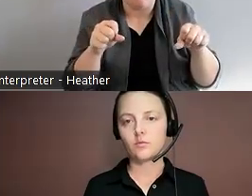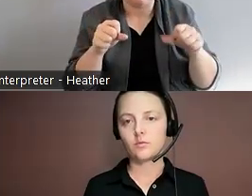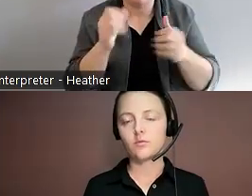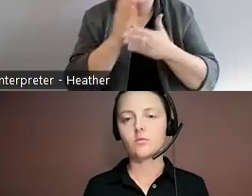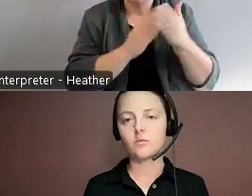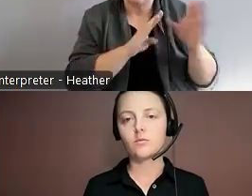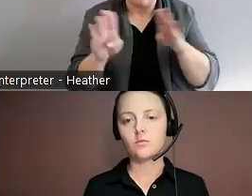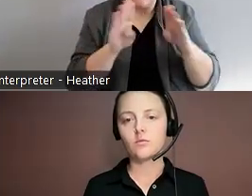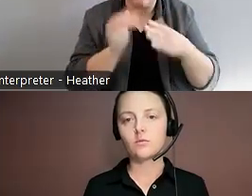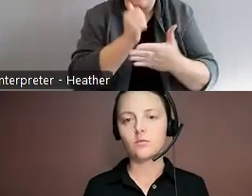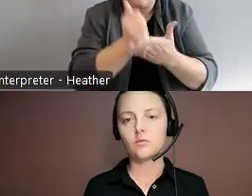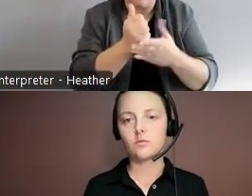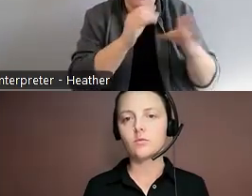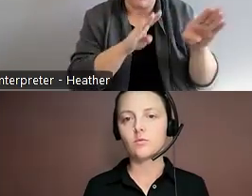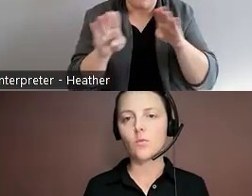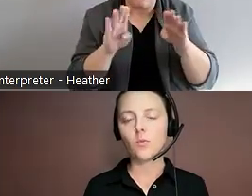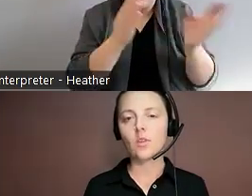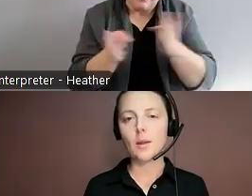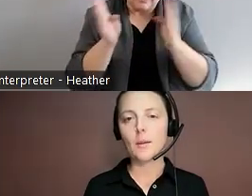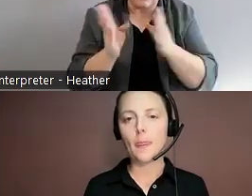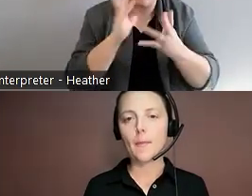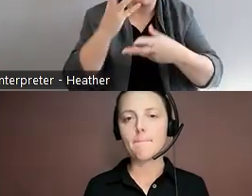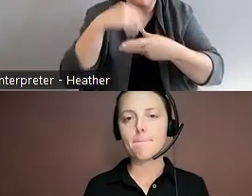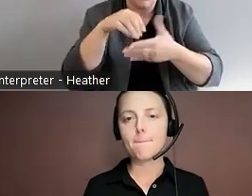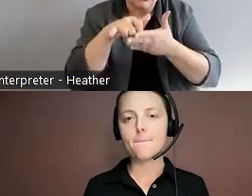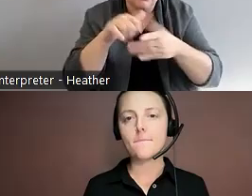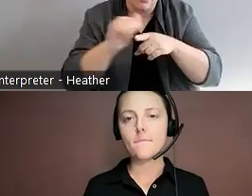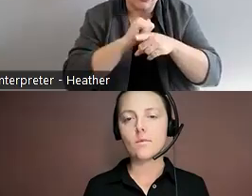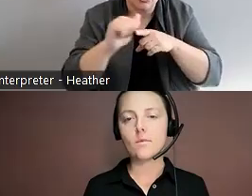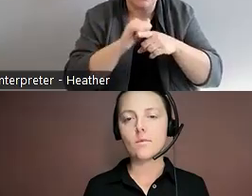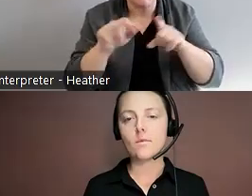intervention planning was also part of the training. A lot of uh deescalation training,